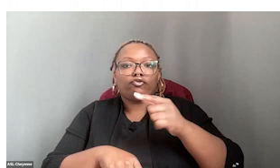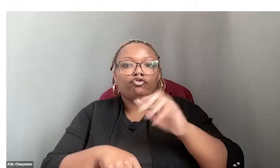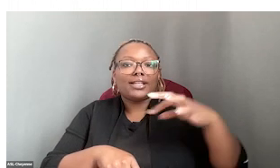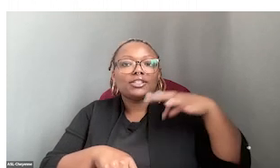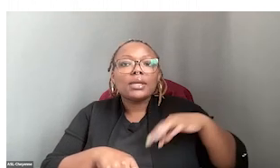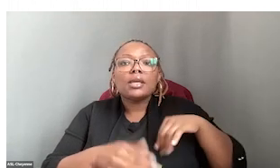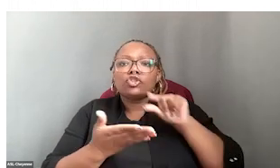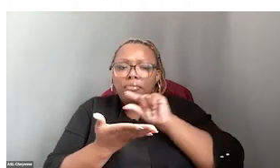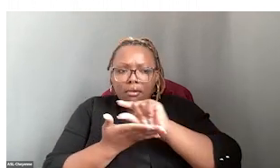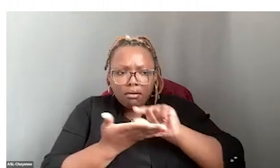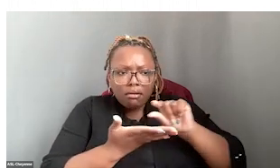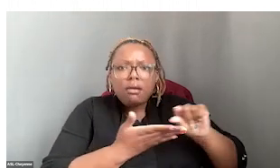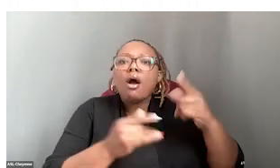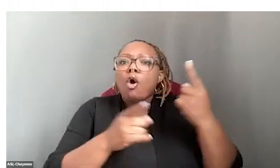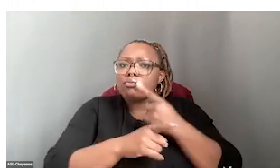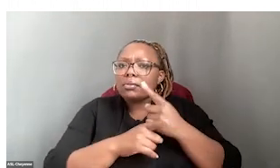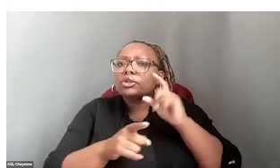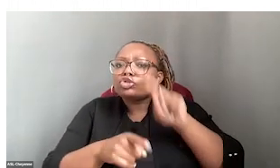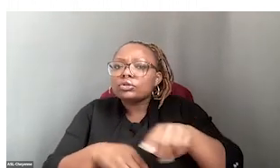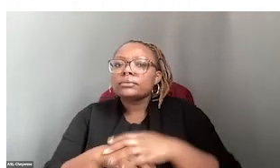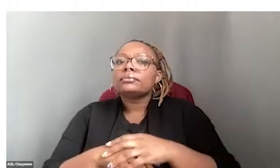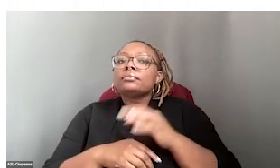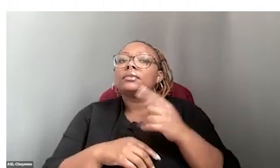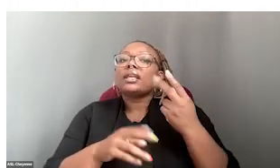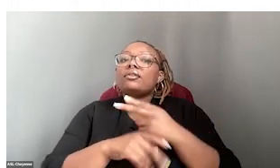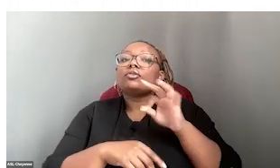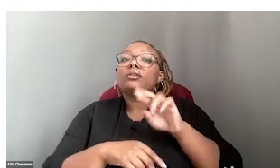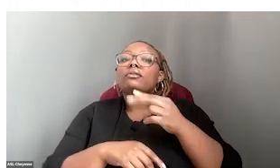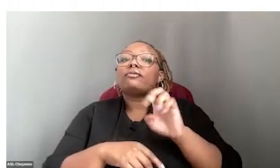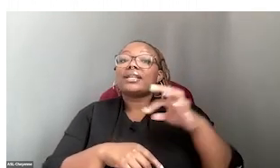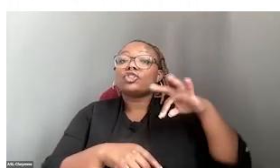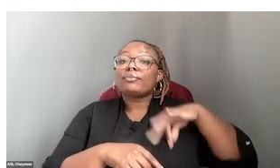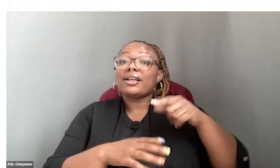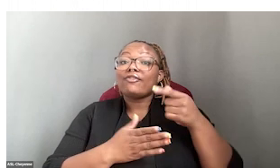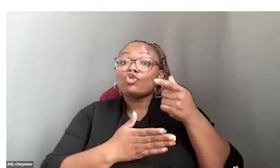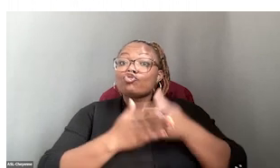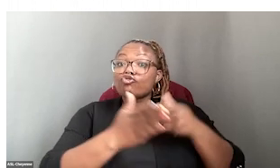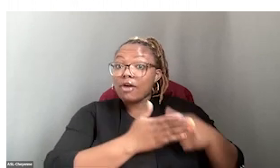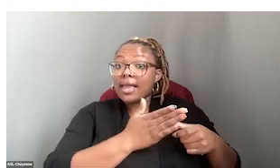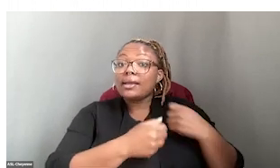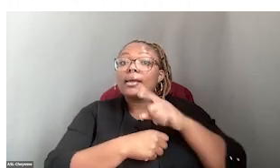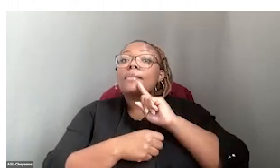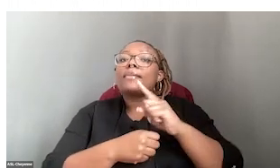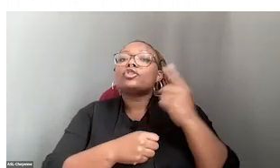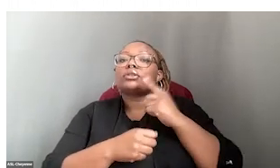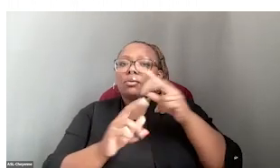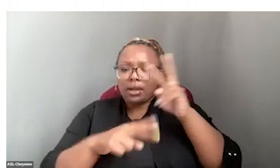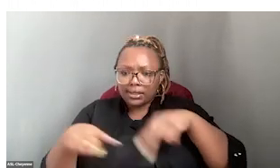If you are using a fringe benefit rate, please make sure that someone has looked it over, that you have documented it, and that you are checking it